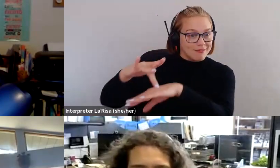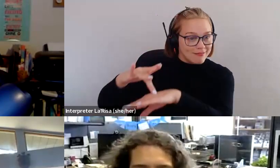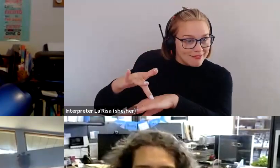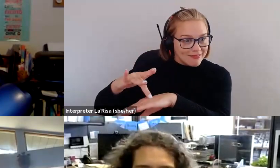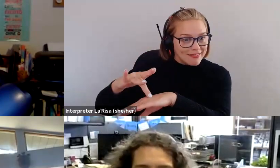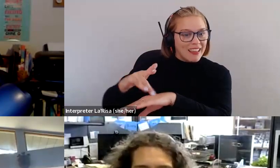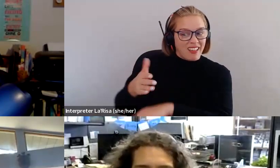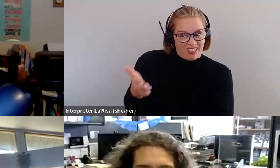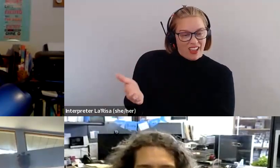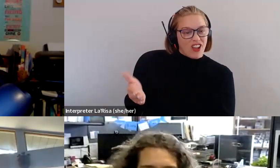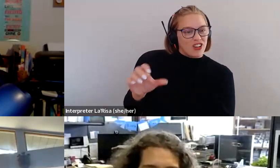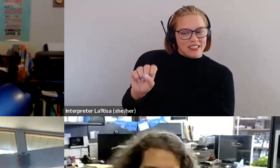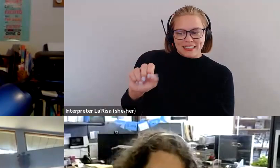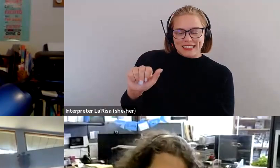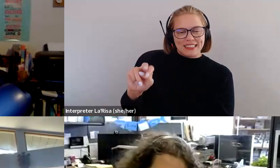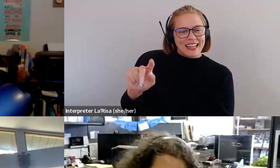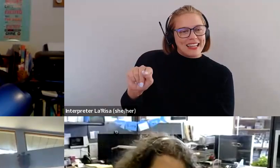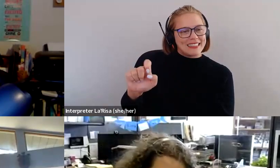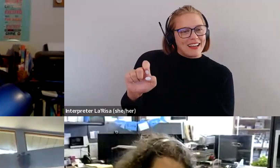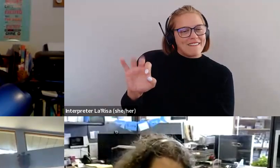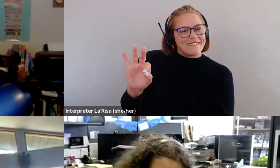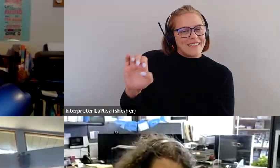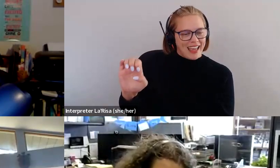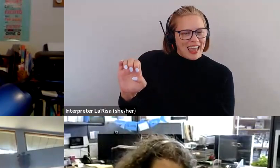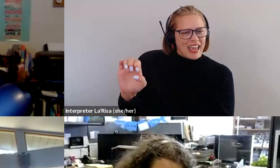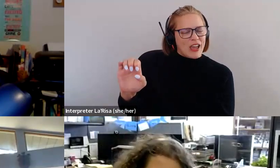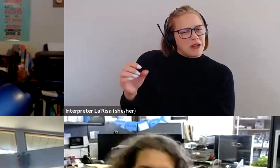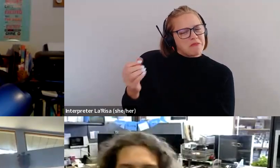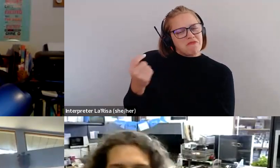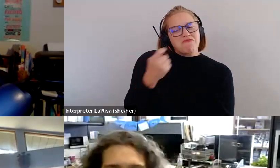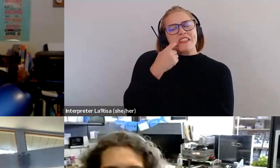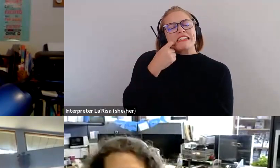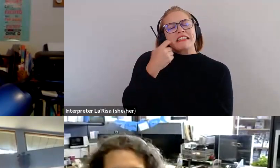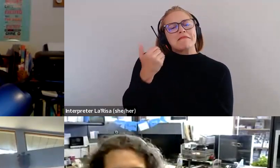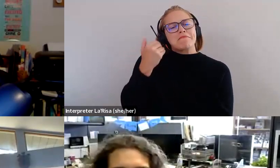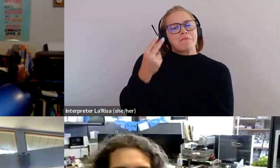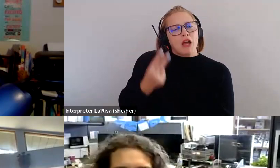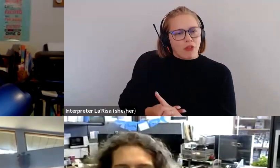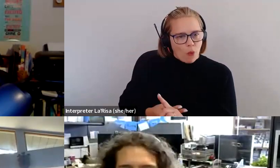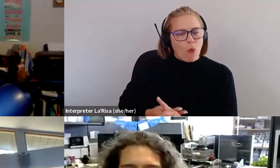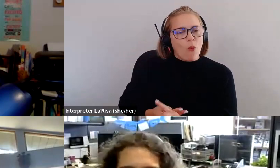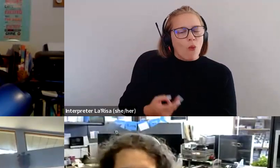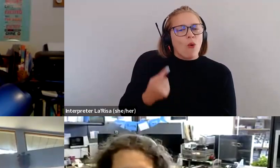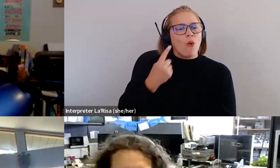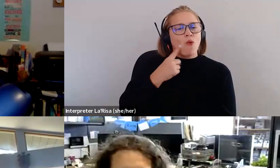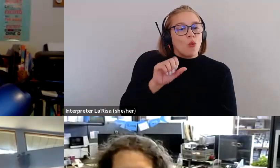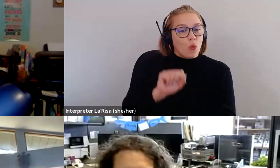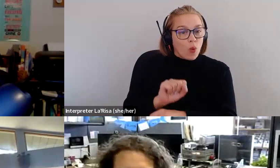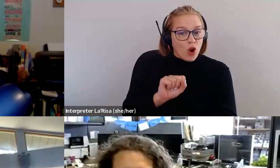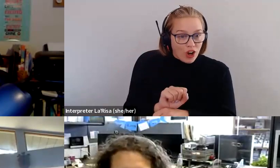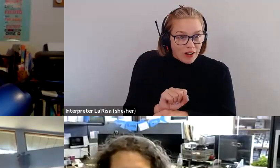are summer and fall. I like wearing warm and cool close.